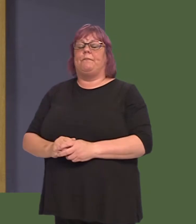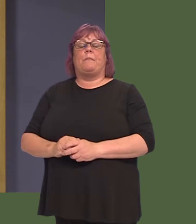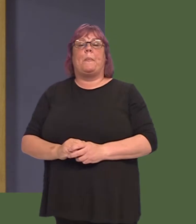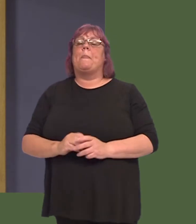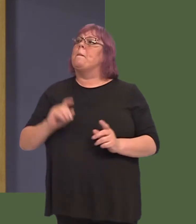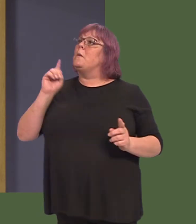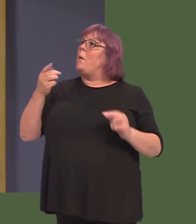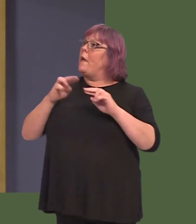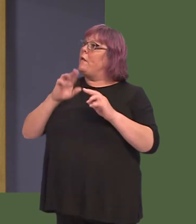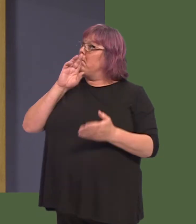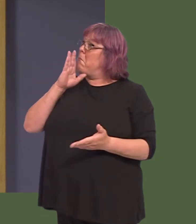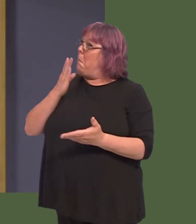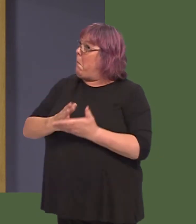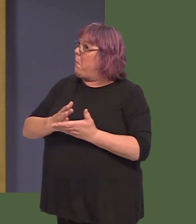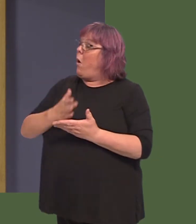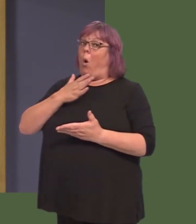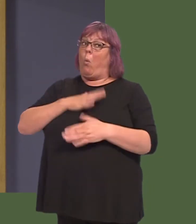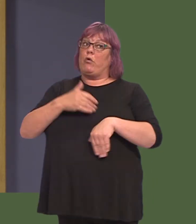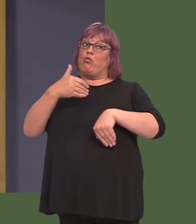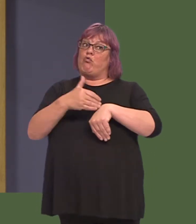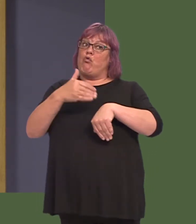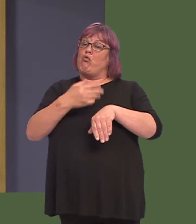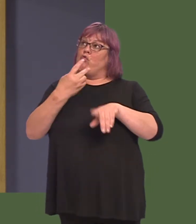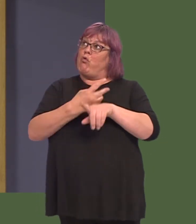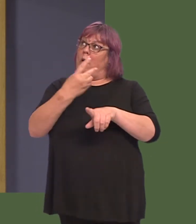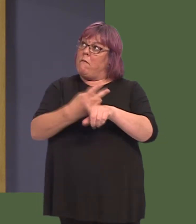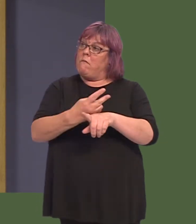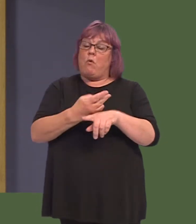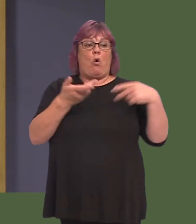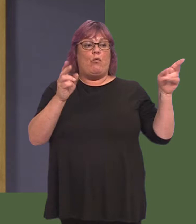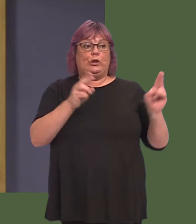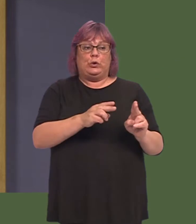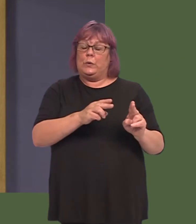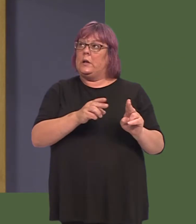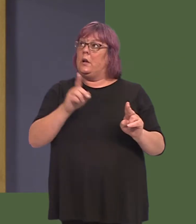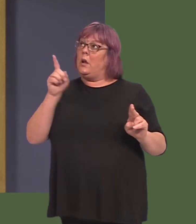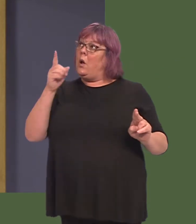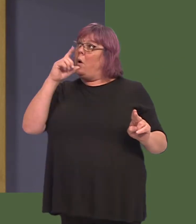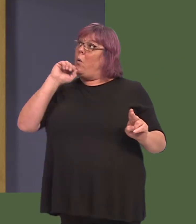So, if you are serious about reducing the levels of reoffending, then would you commit,